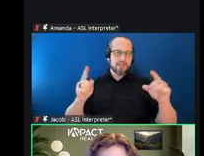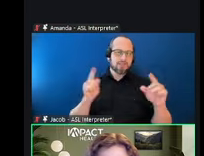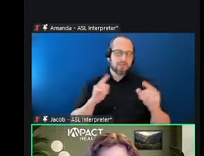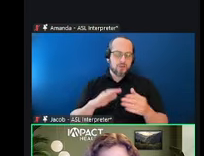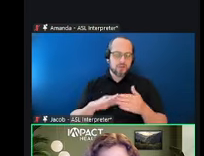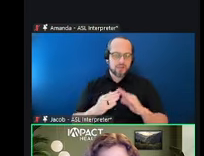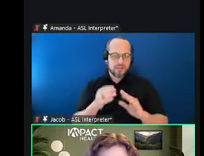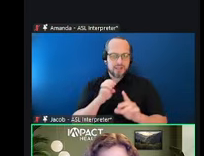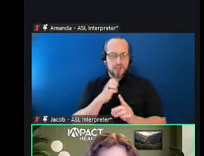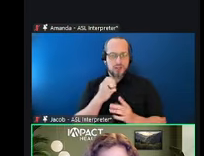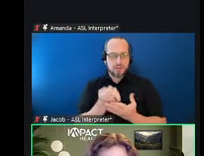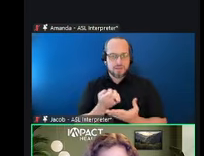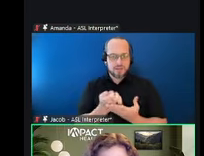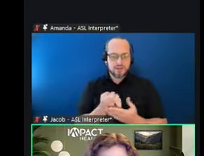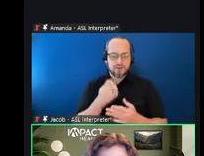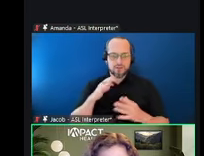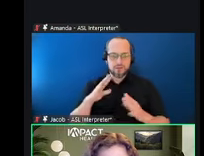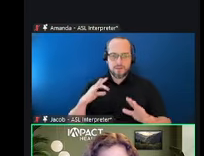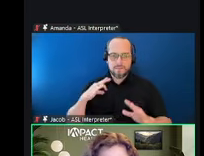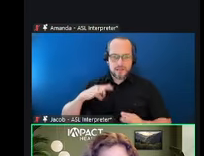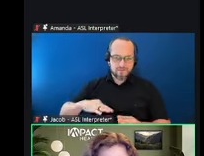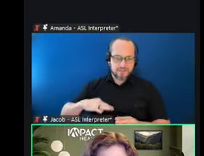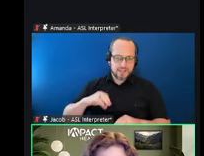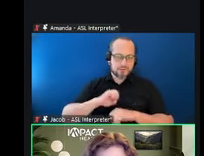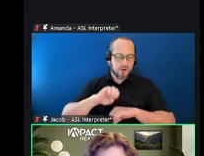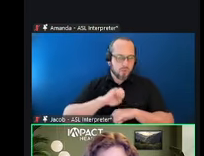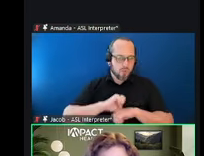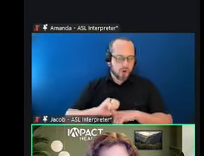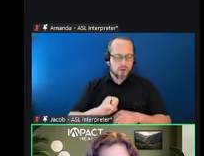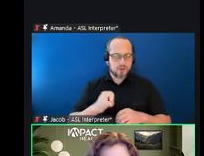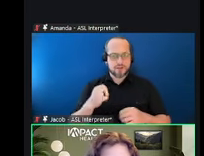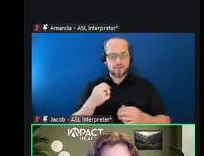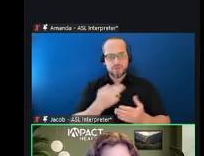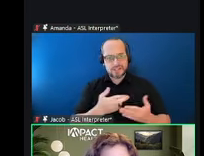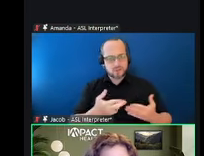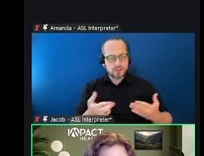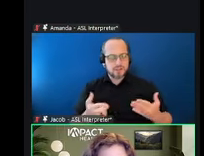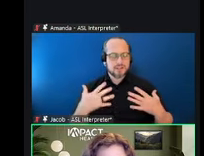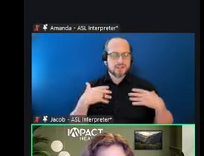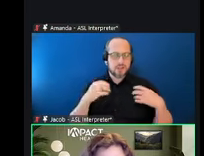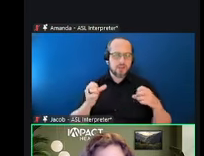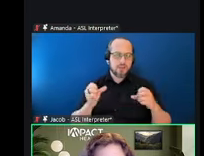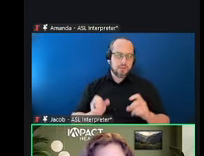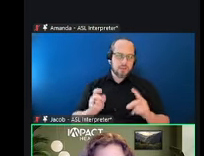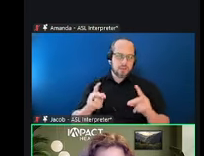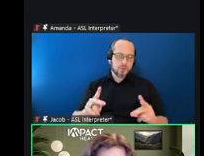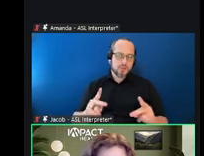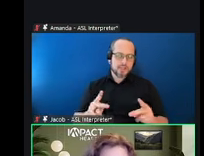great benefits, and great resources. Um just through healthy opportunities, we we increased,